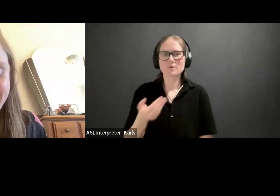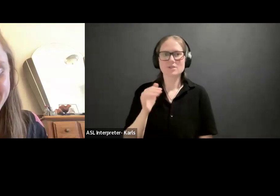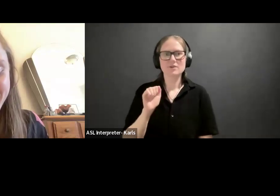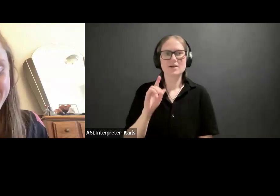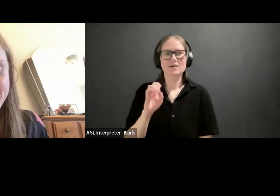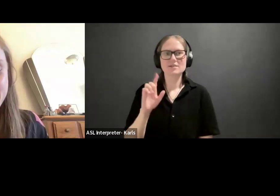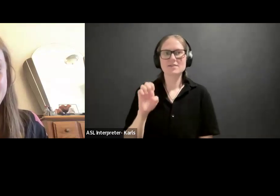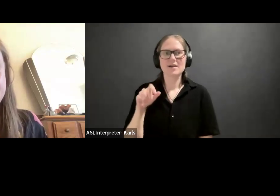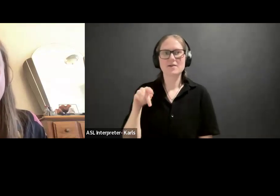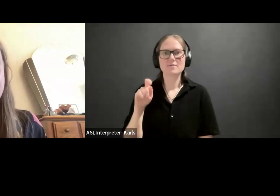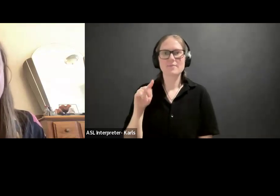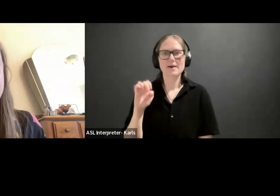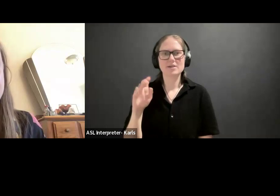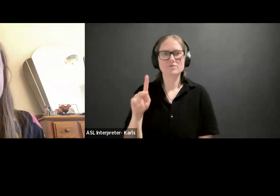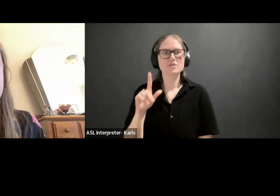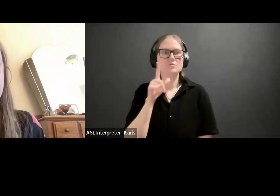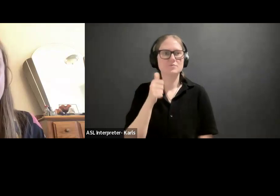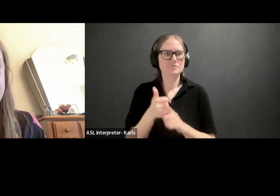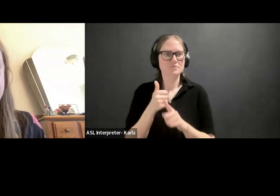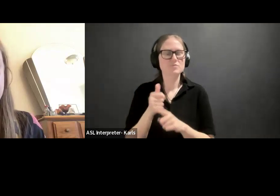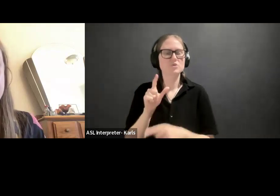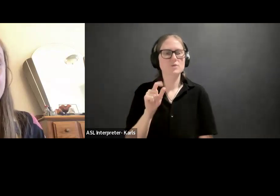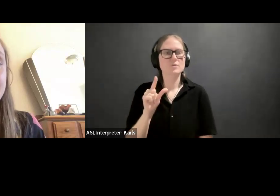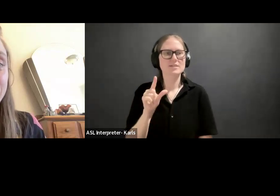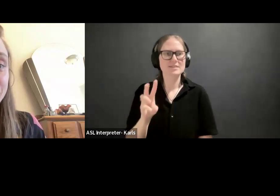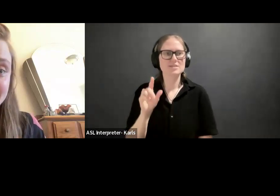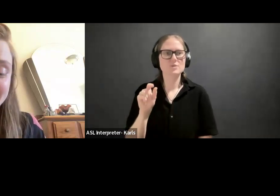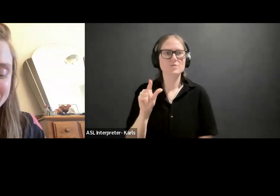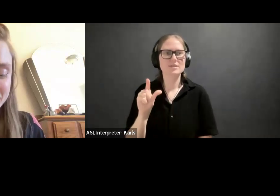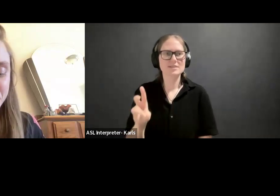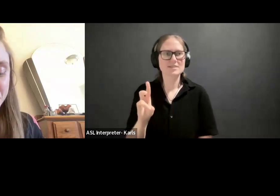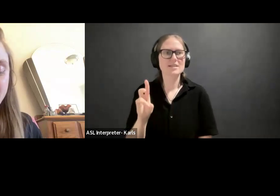Um, who is the 2026-2027 Scholar in Residence.